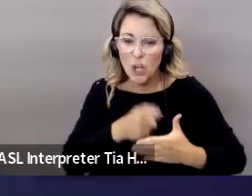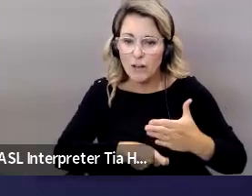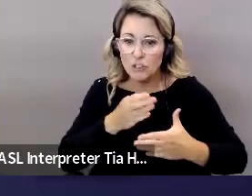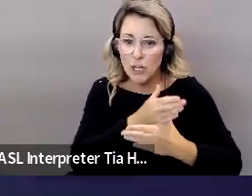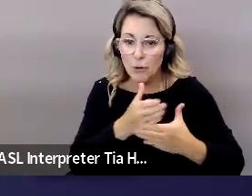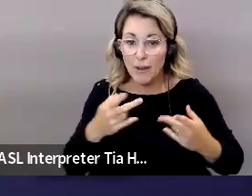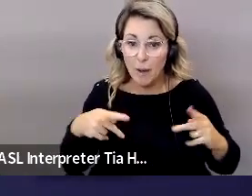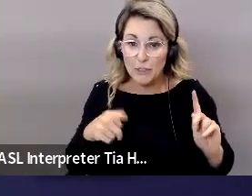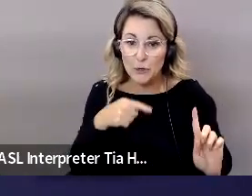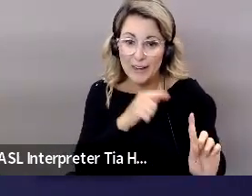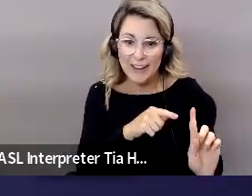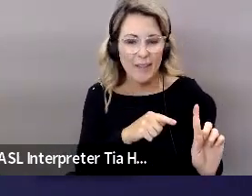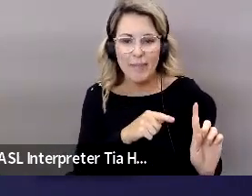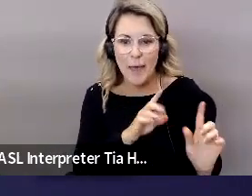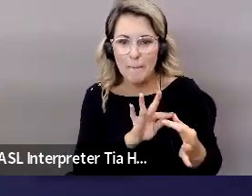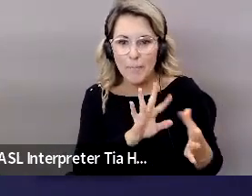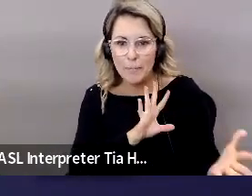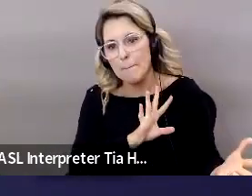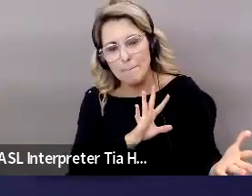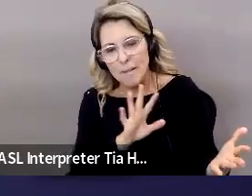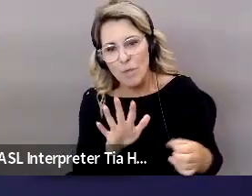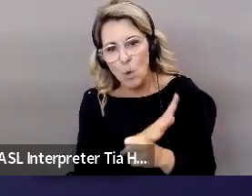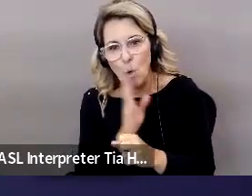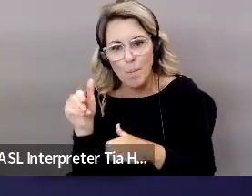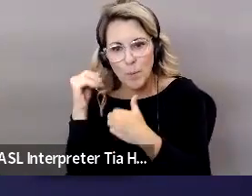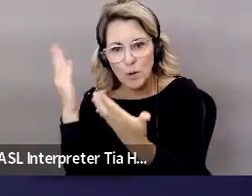up and it fell through and the entire proposal almost collapsed and we weren't going to be able